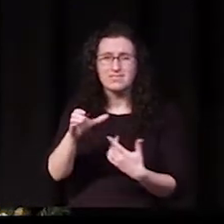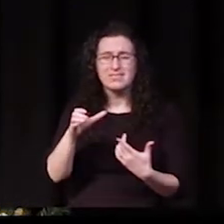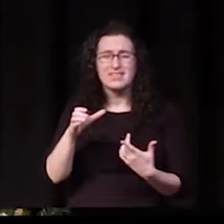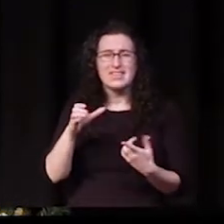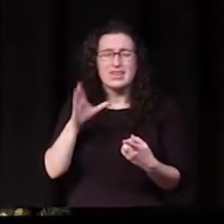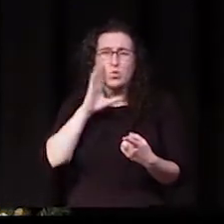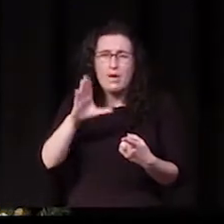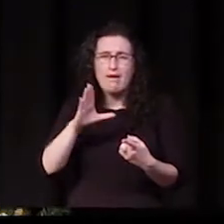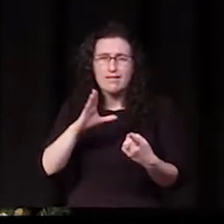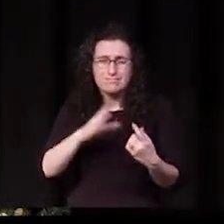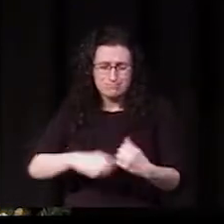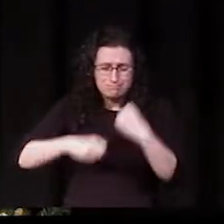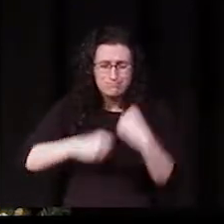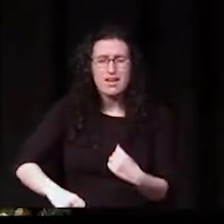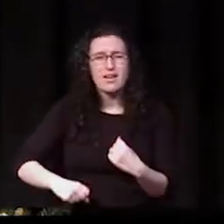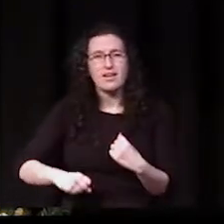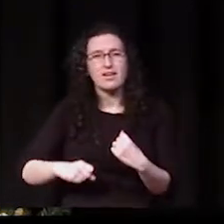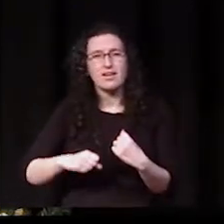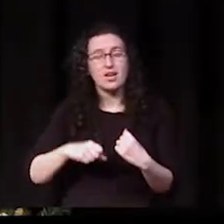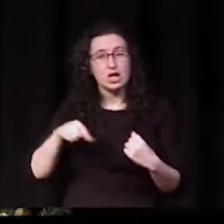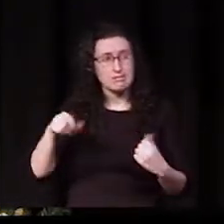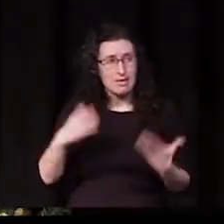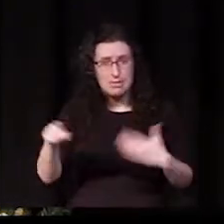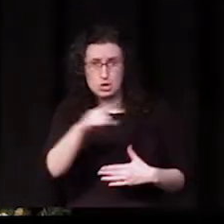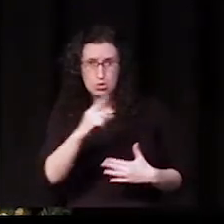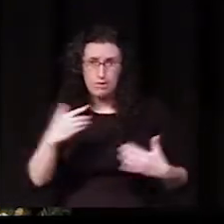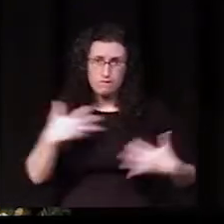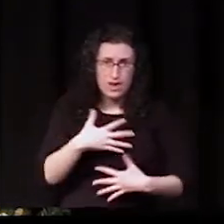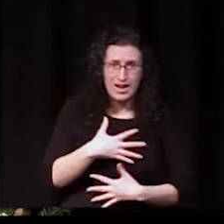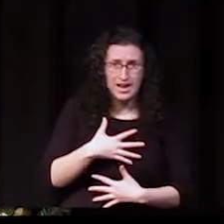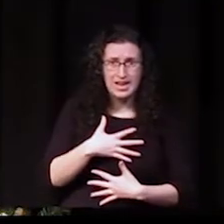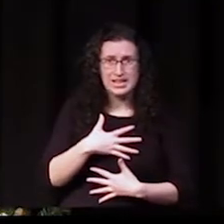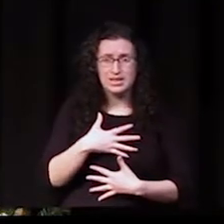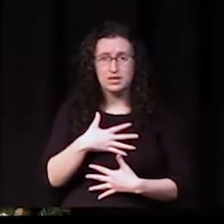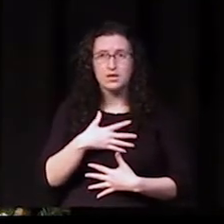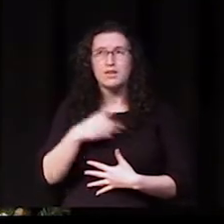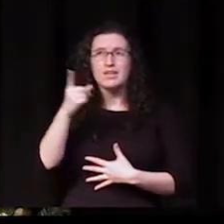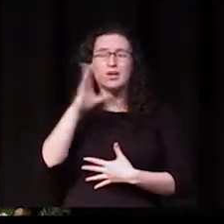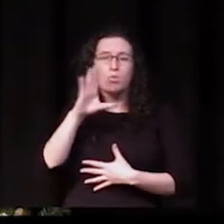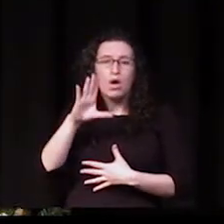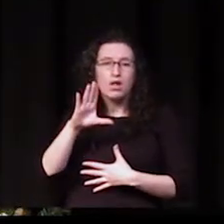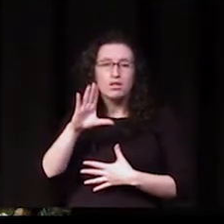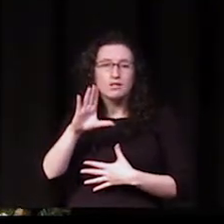Do you struggle with fear? Are you afraid? God is willing to give you His power,